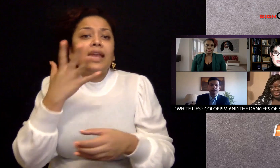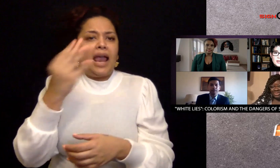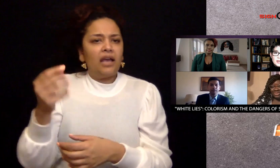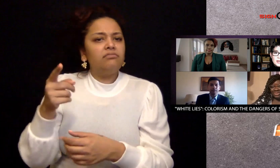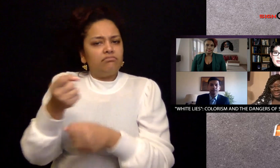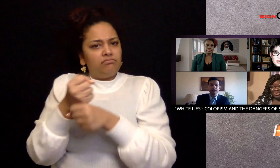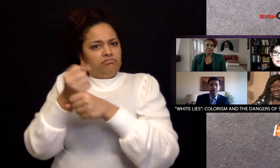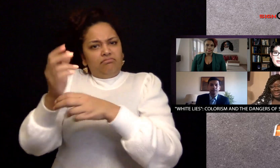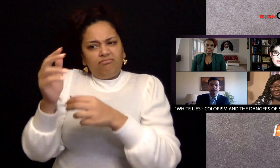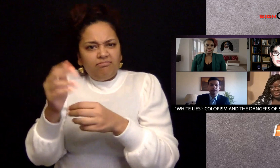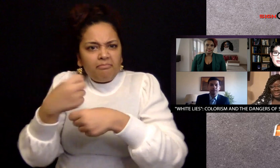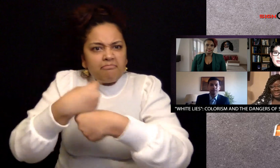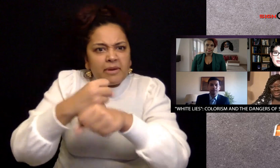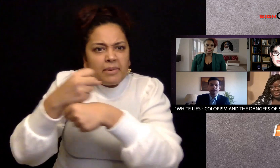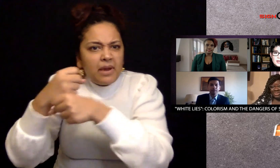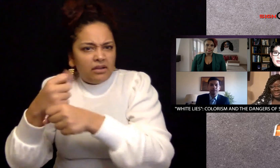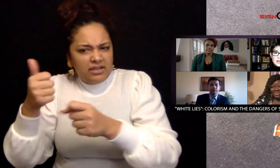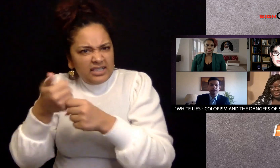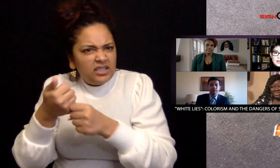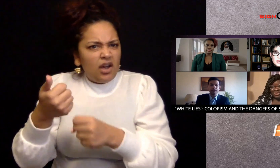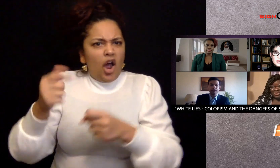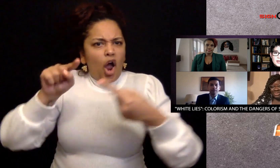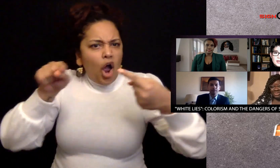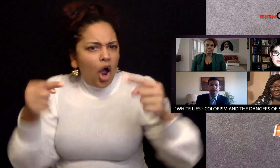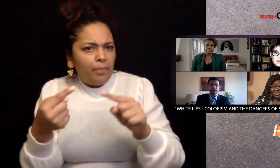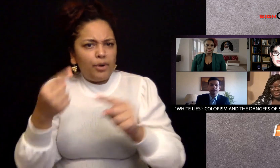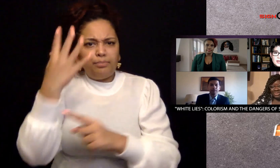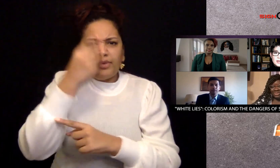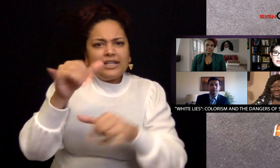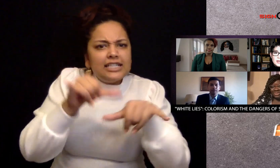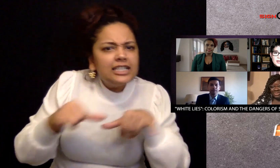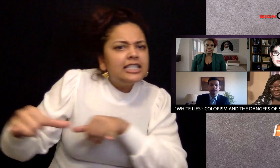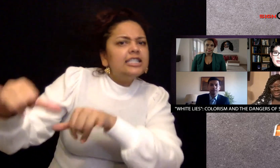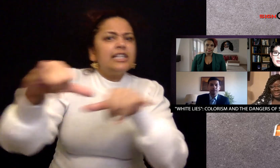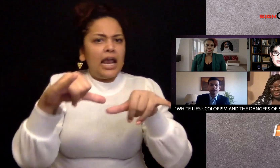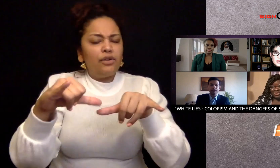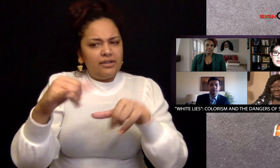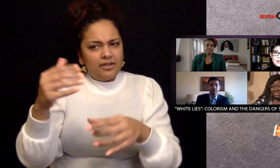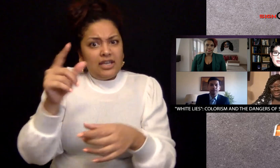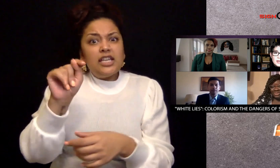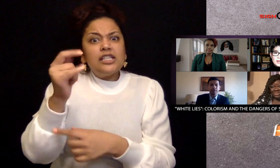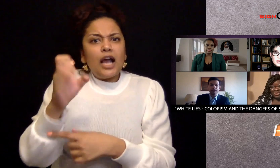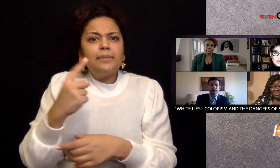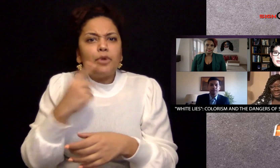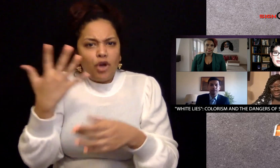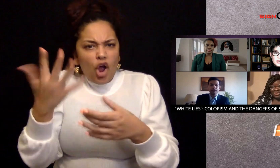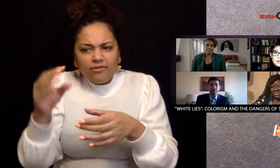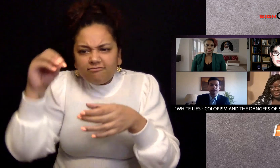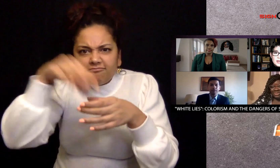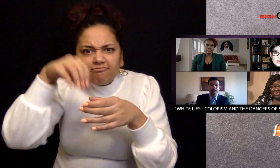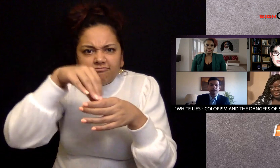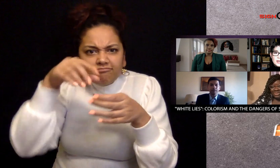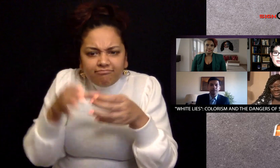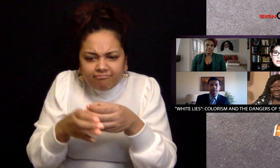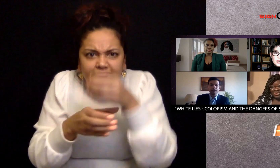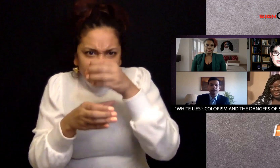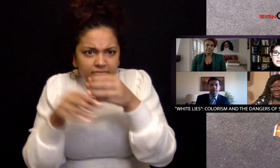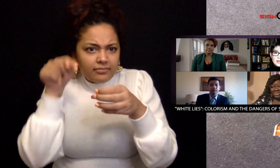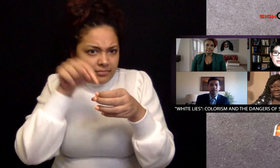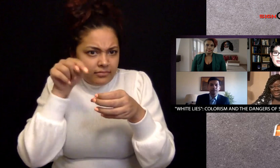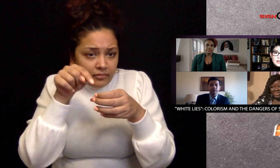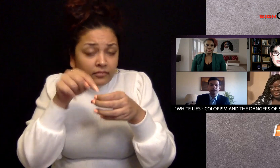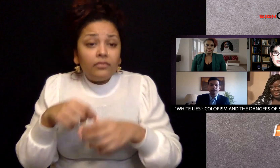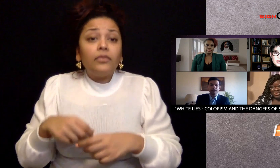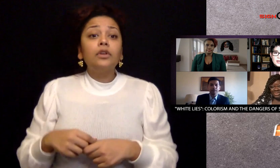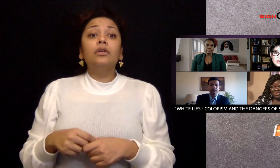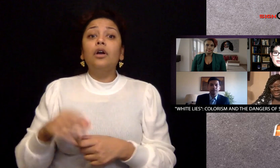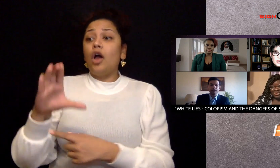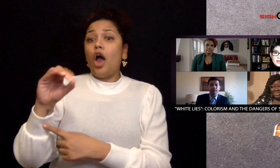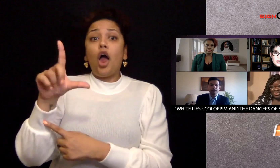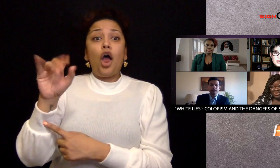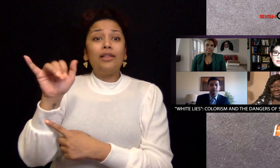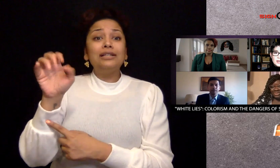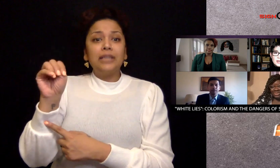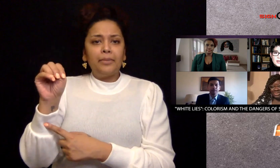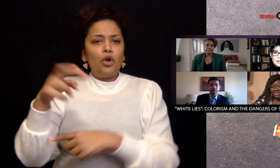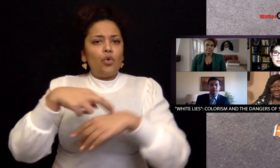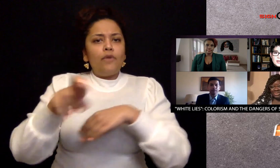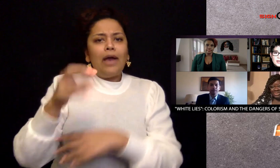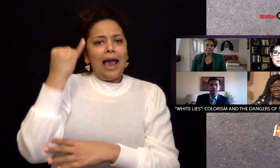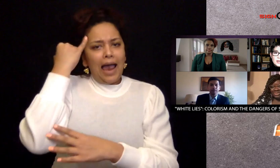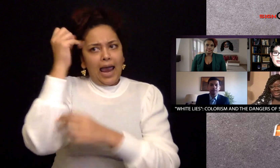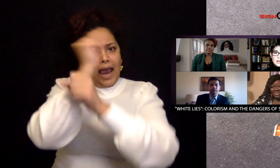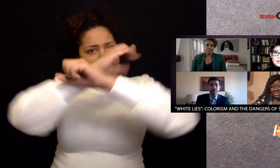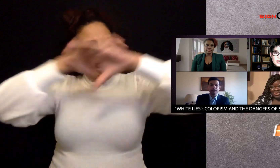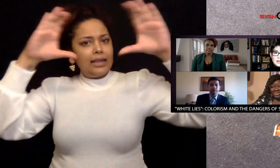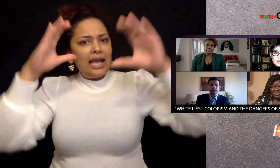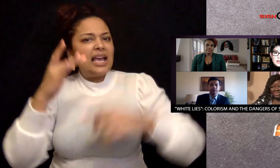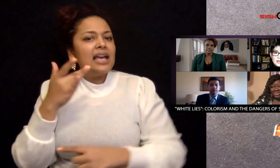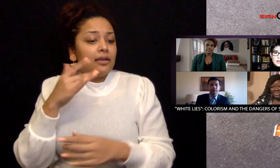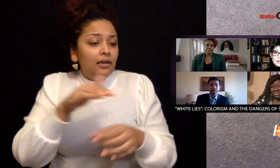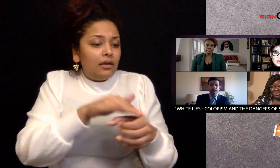built on harmful beauty standards as well as toxic ingredients